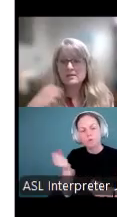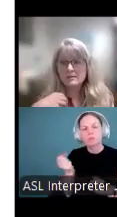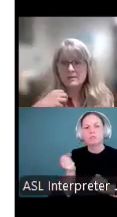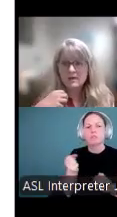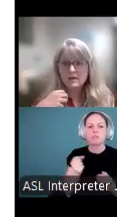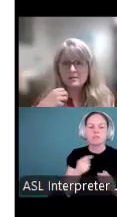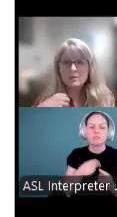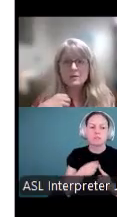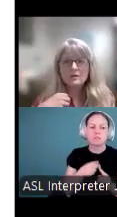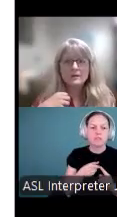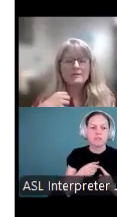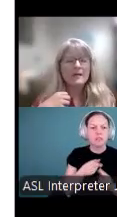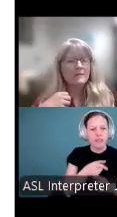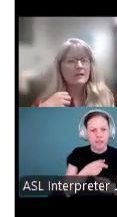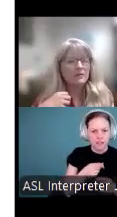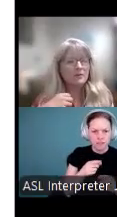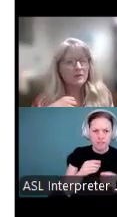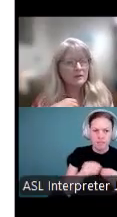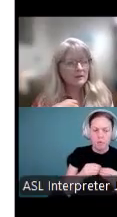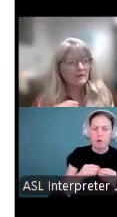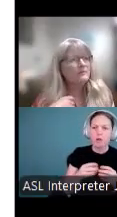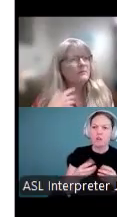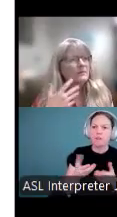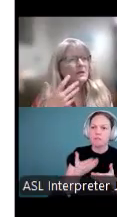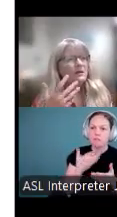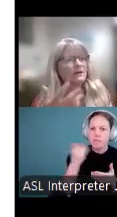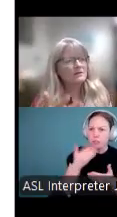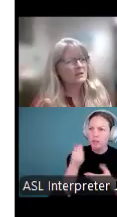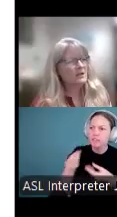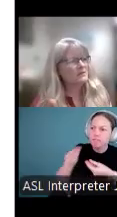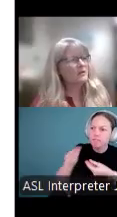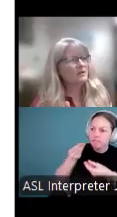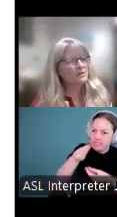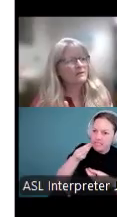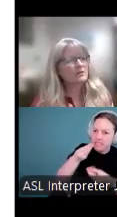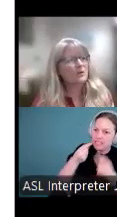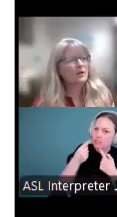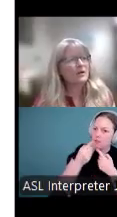accept things orally by mouth, oftentimes we also have to work